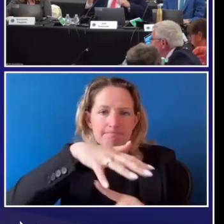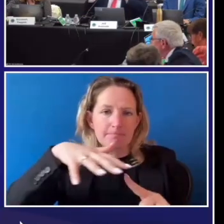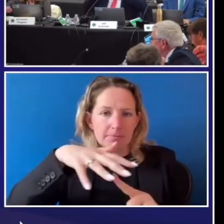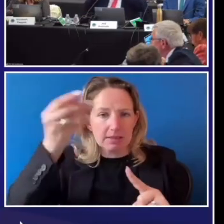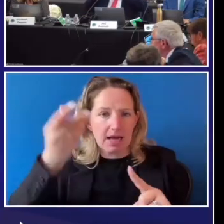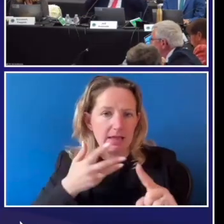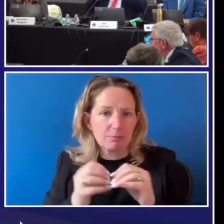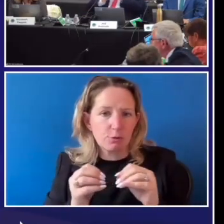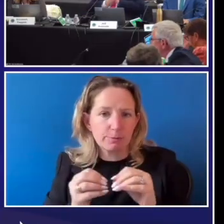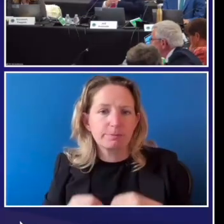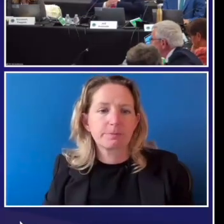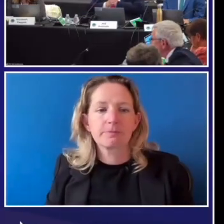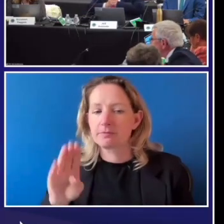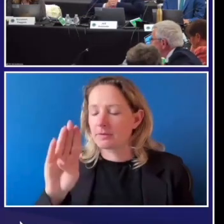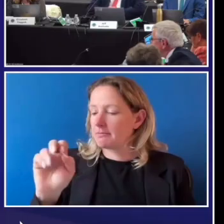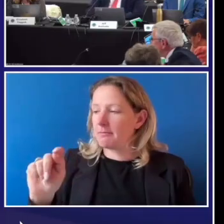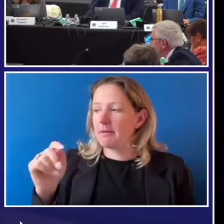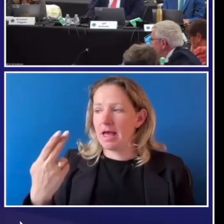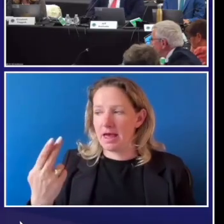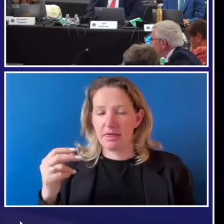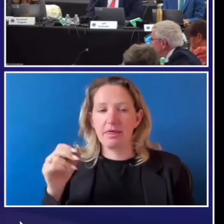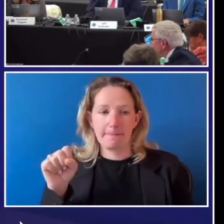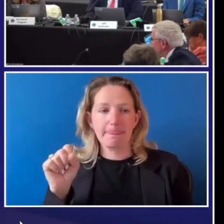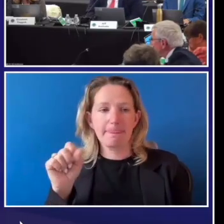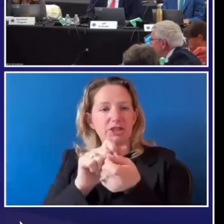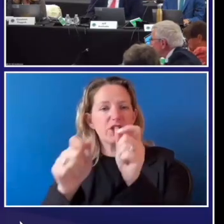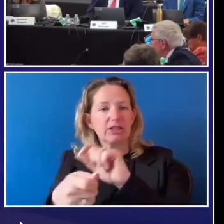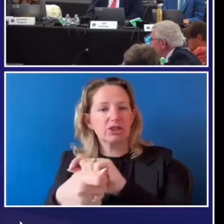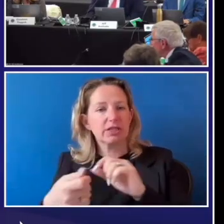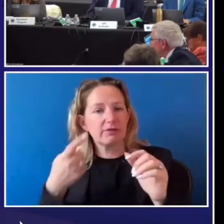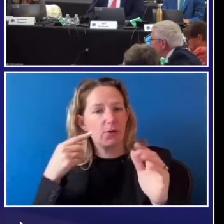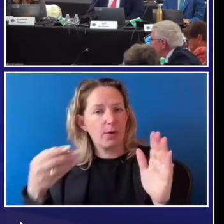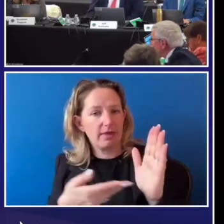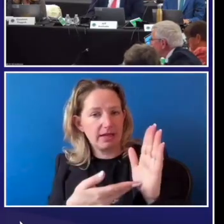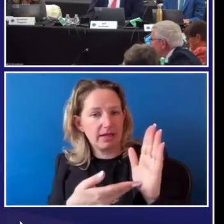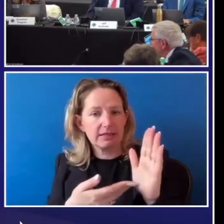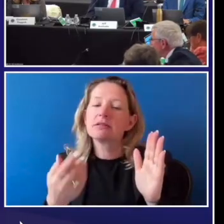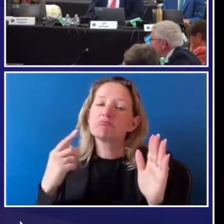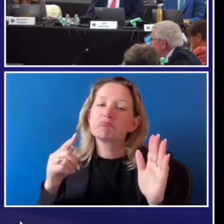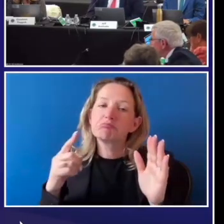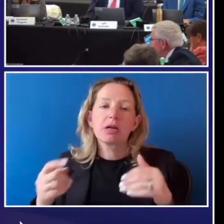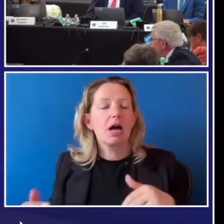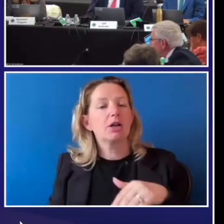Um, yes, this is, uh, the changes here were to address, um, those agencies who have recognition,